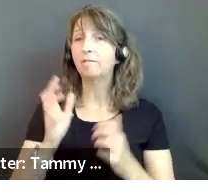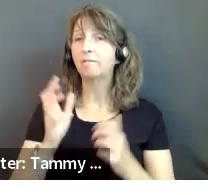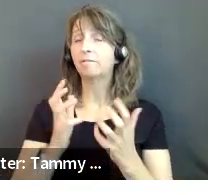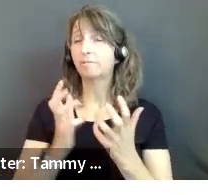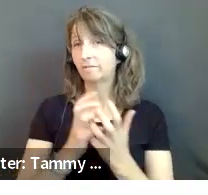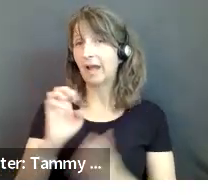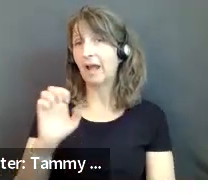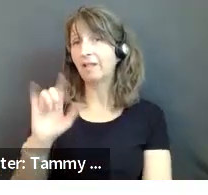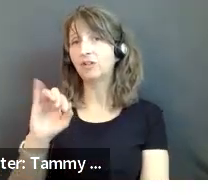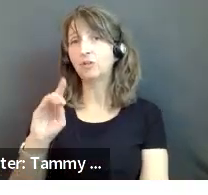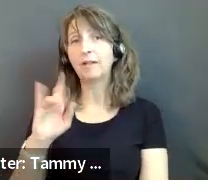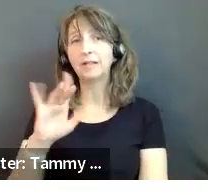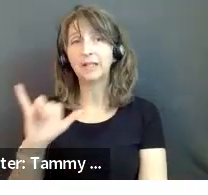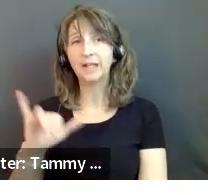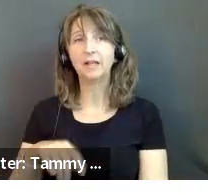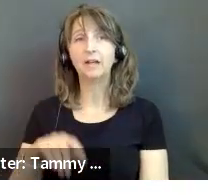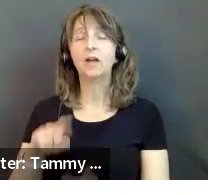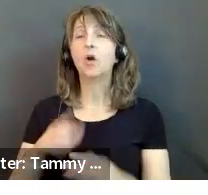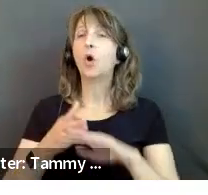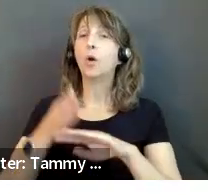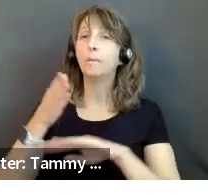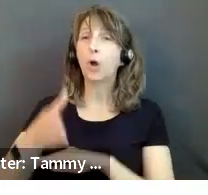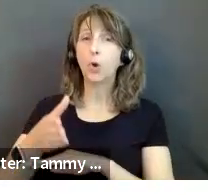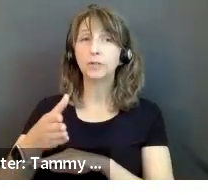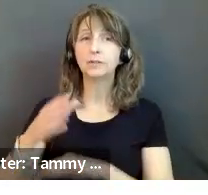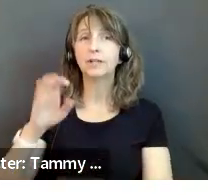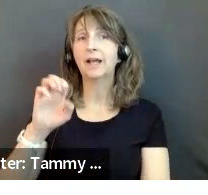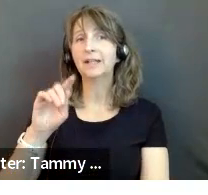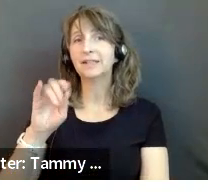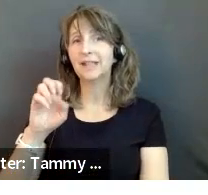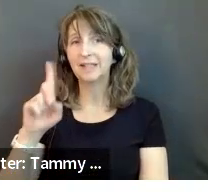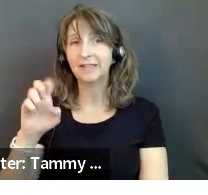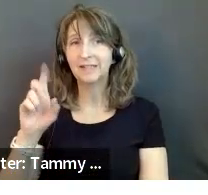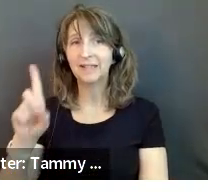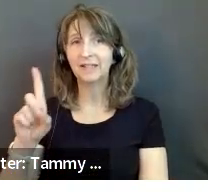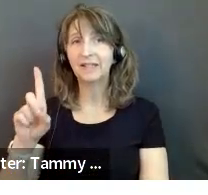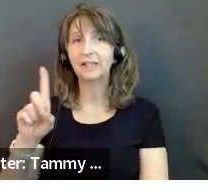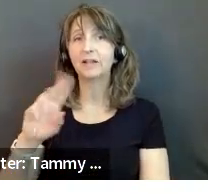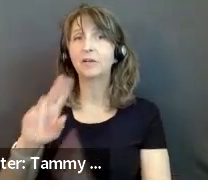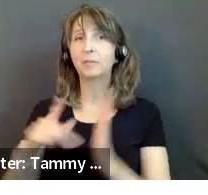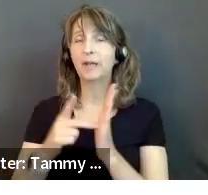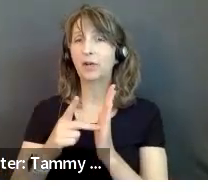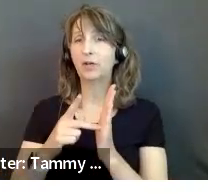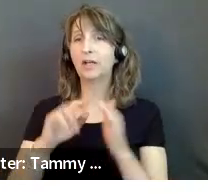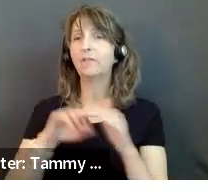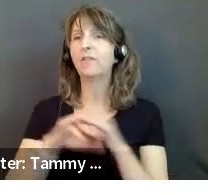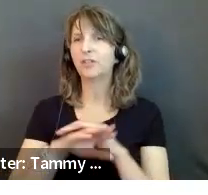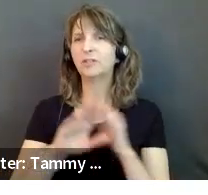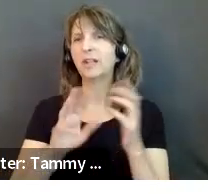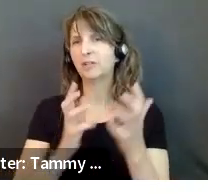I consider them phases that people move through in their return to work.